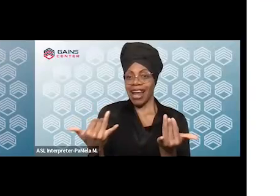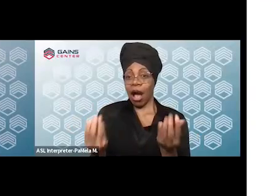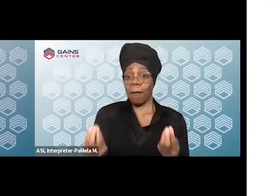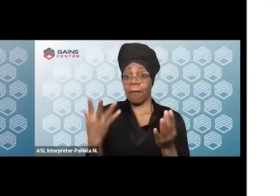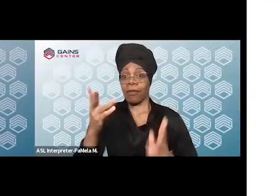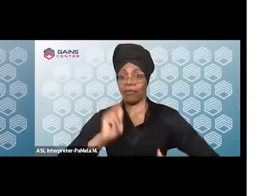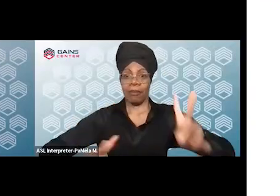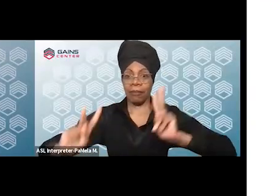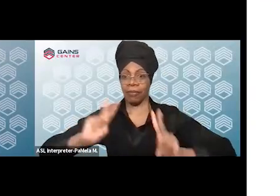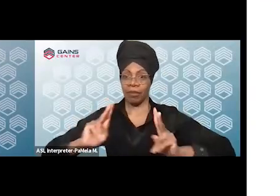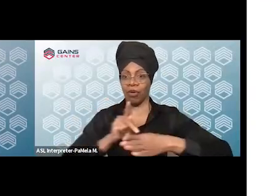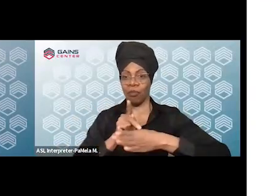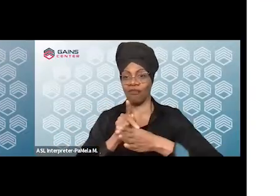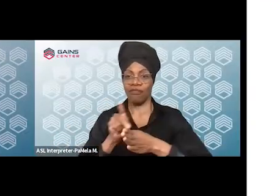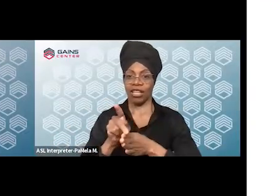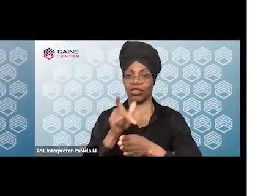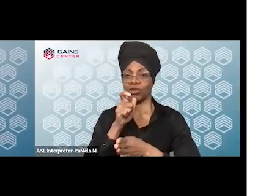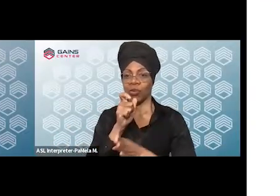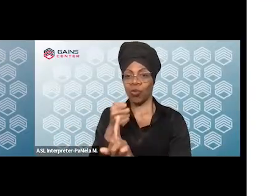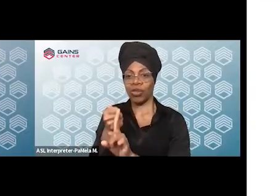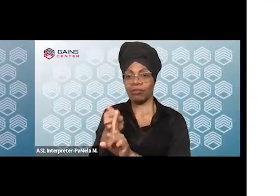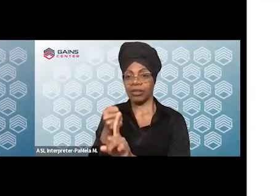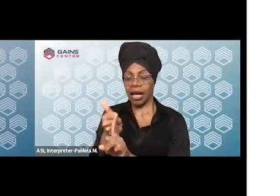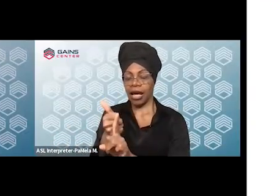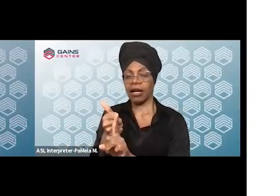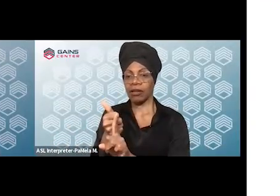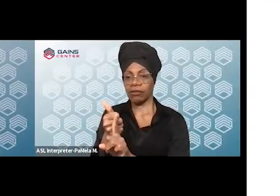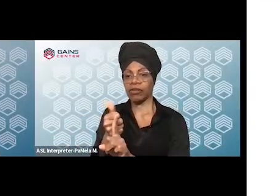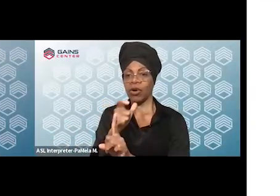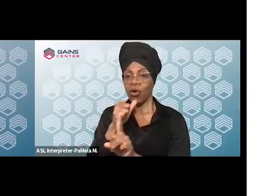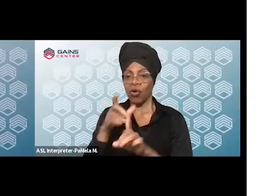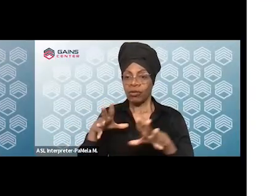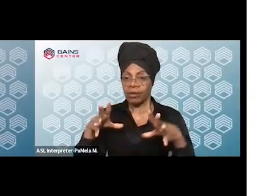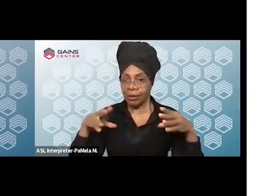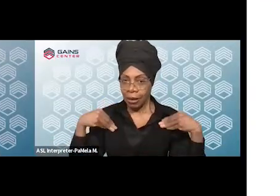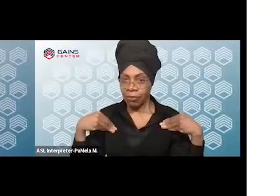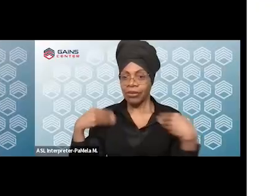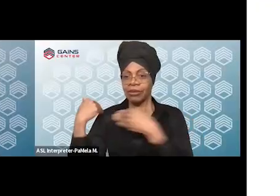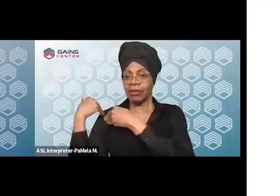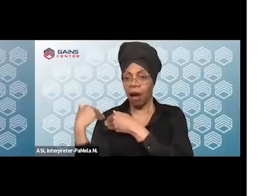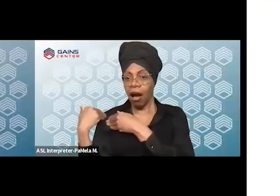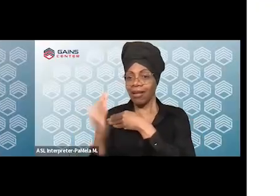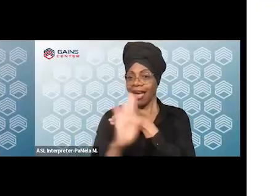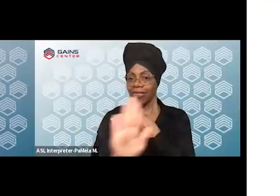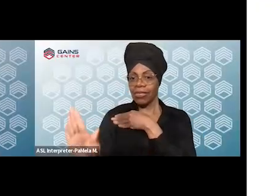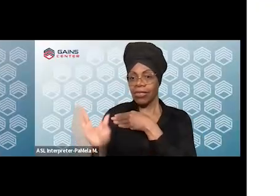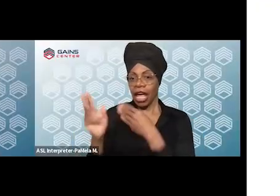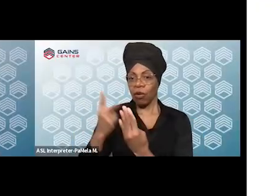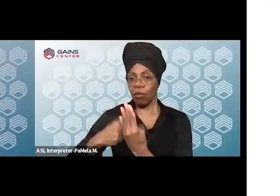that have taken this on in their programs, believe that implementing